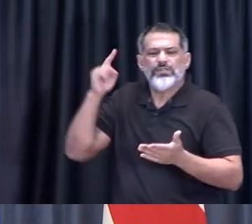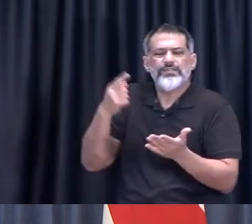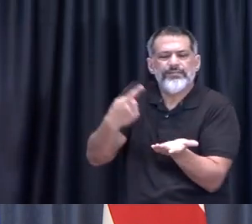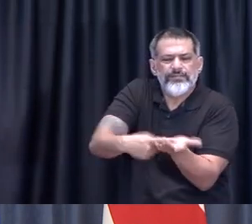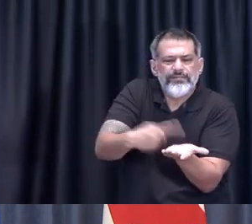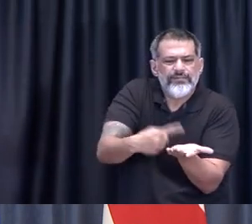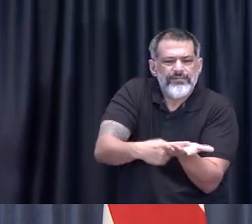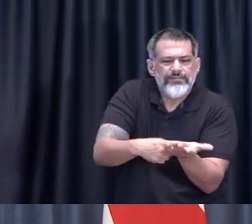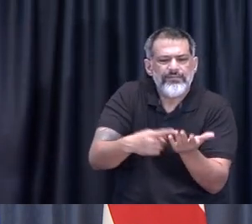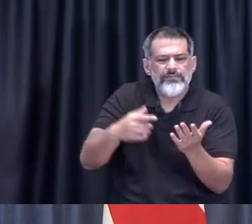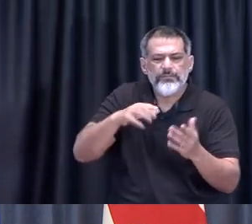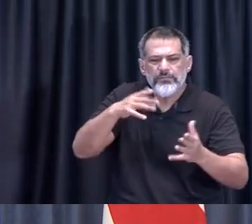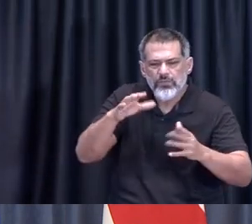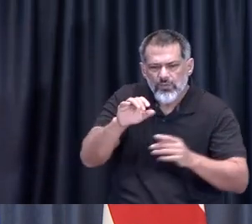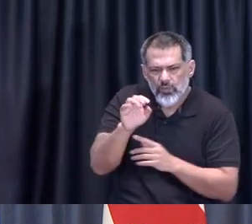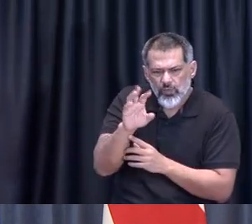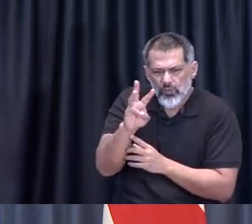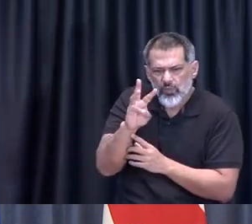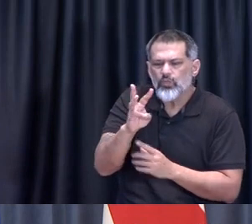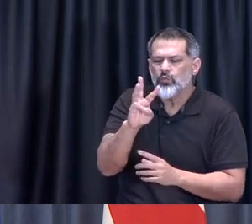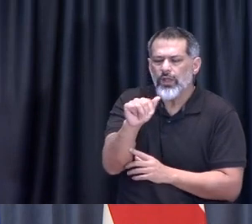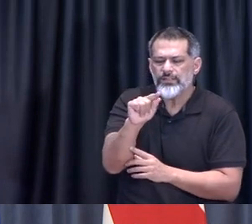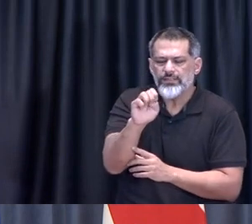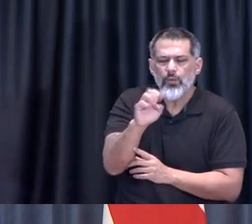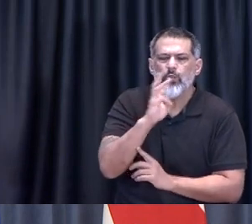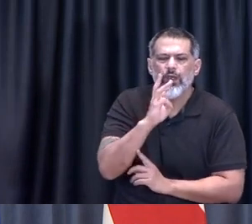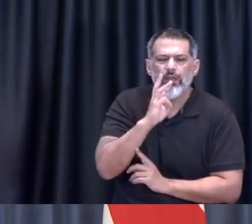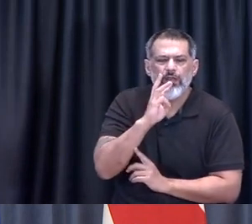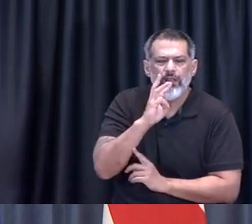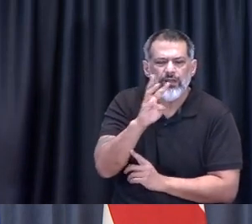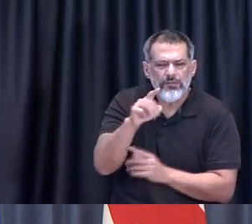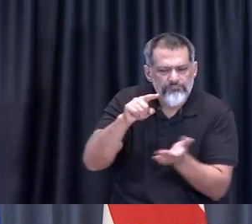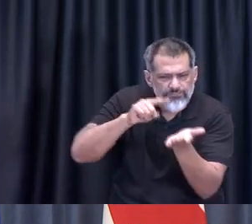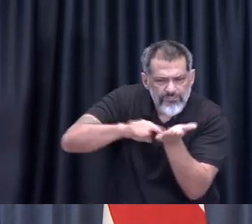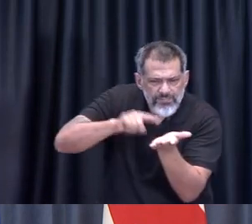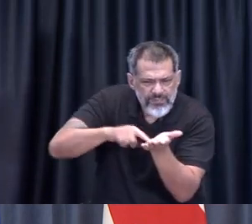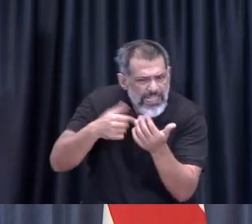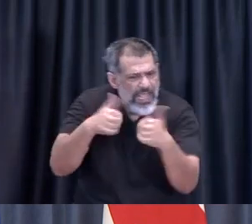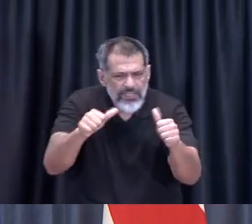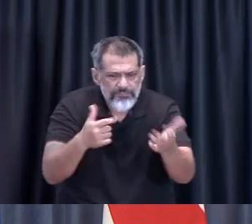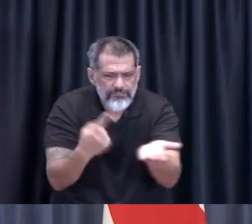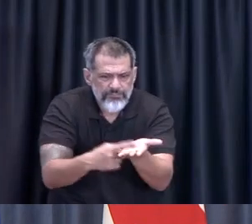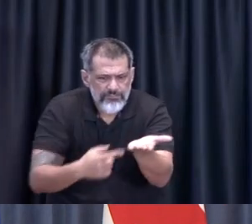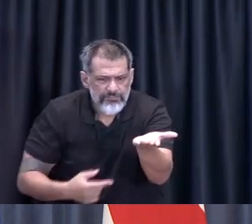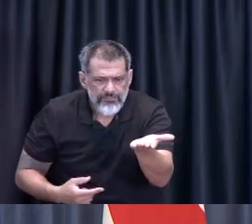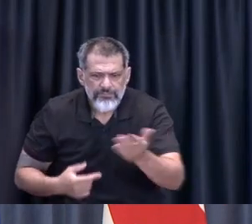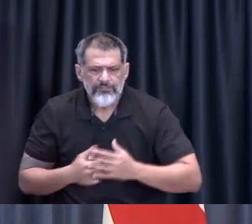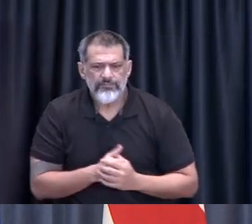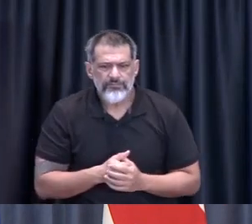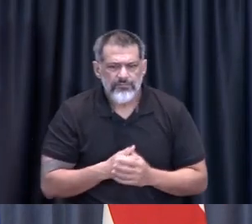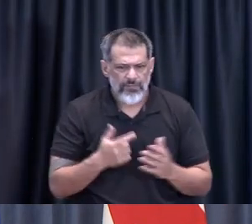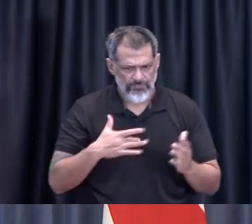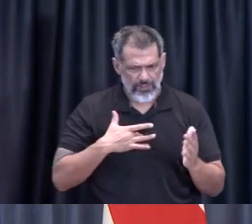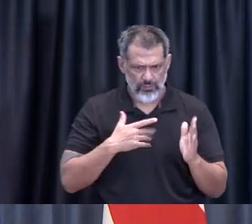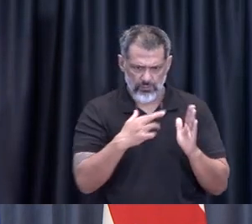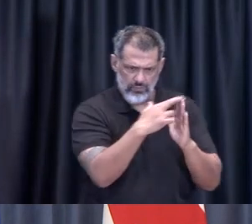And also, if there are any extra precautions or rules envisioned for Toronto to help to keep the Omicron